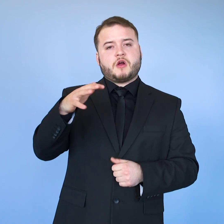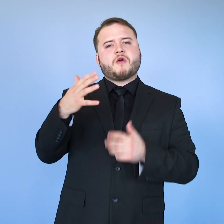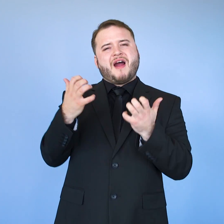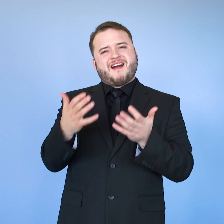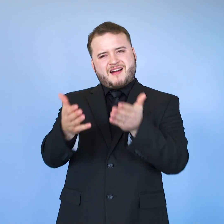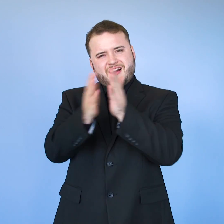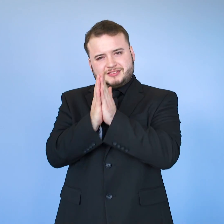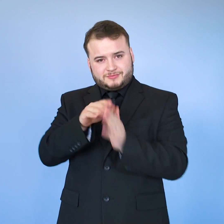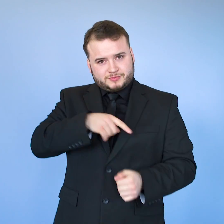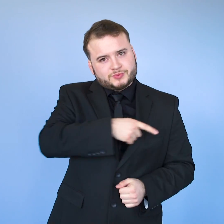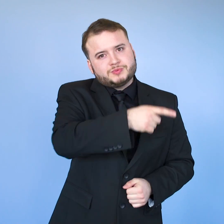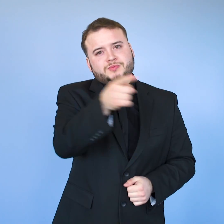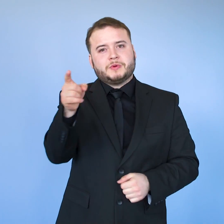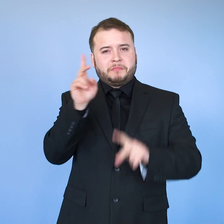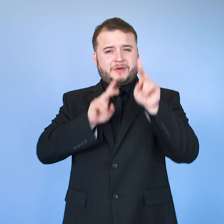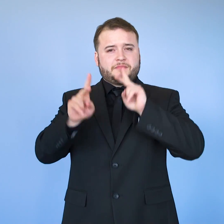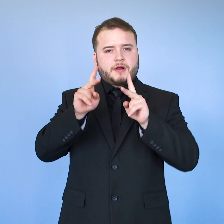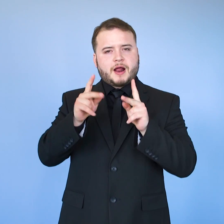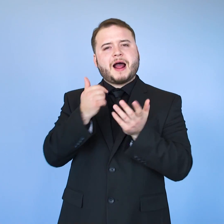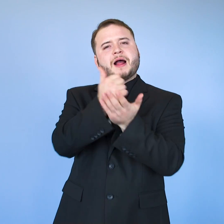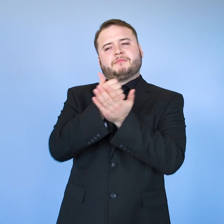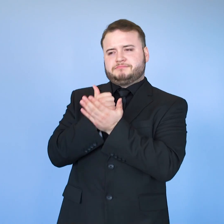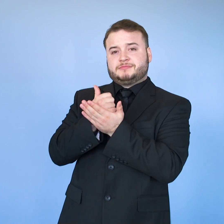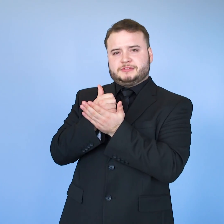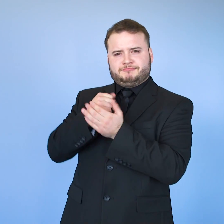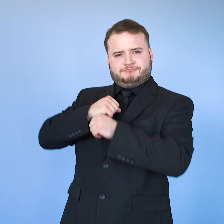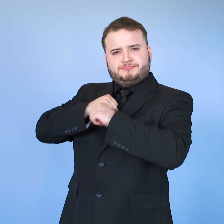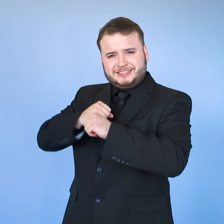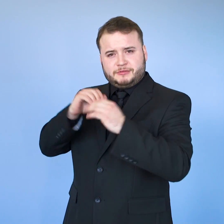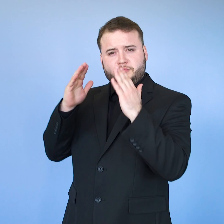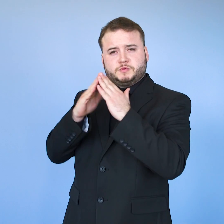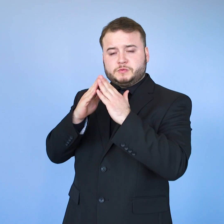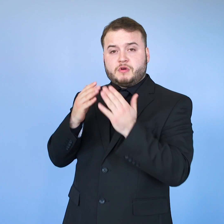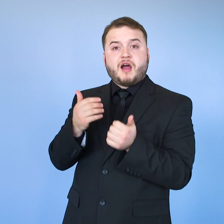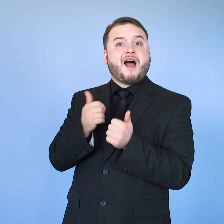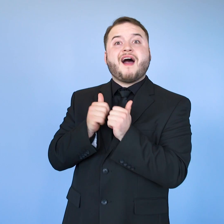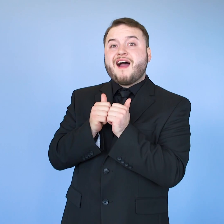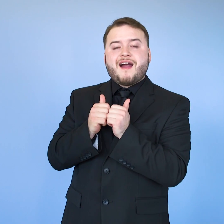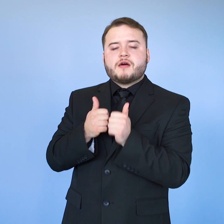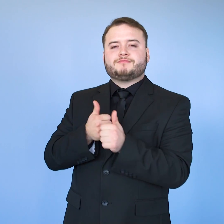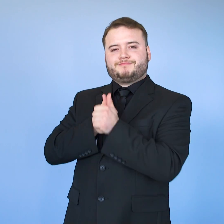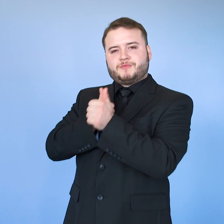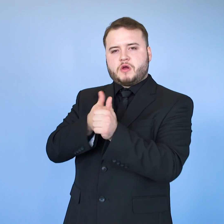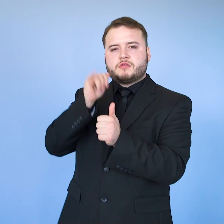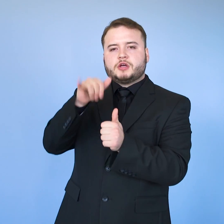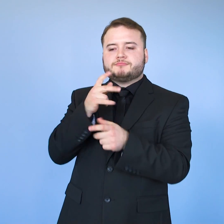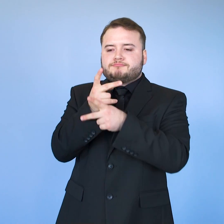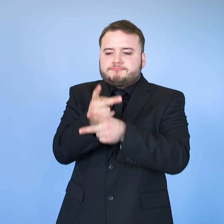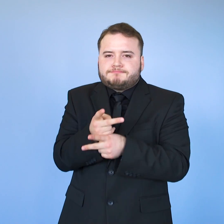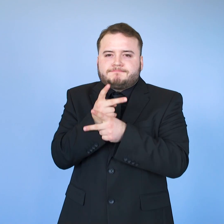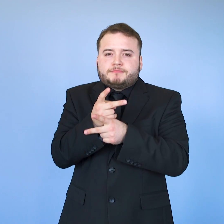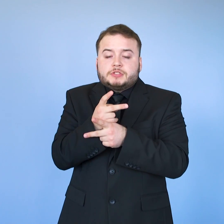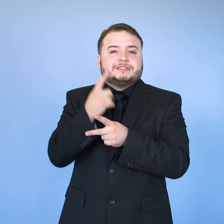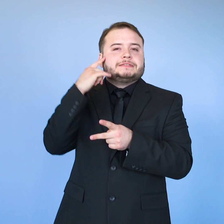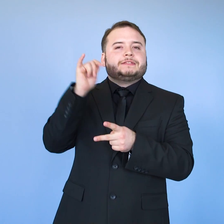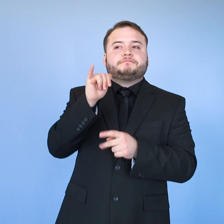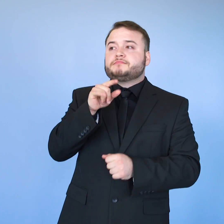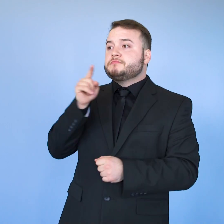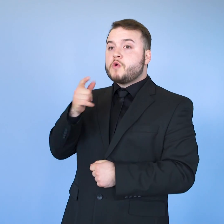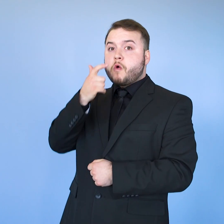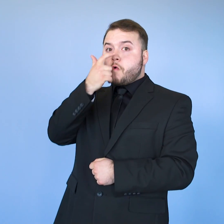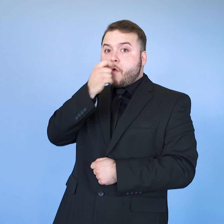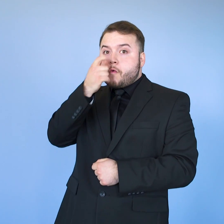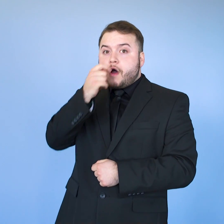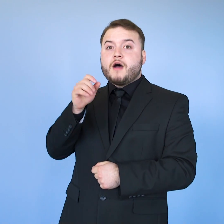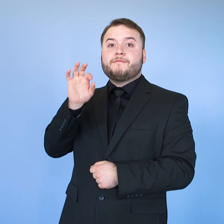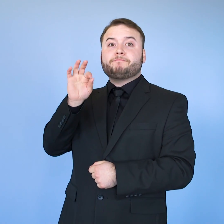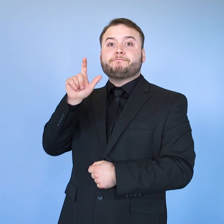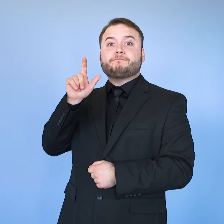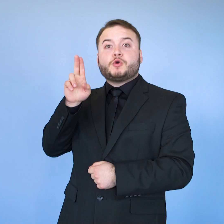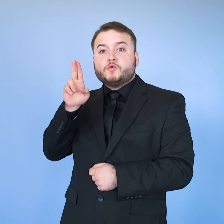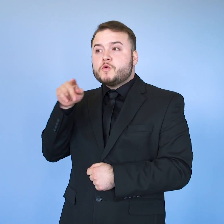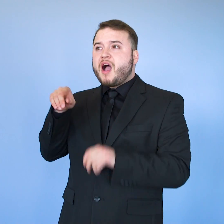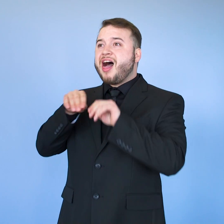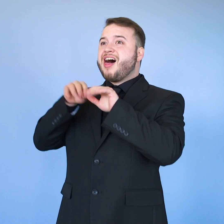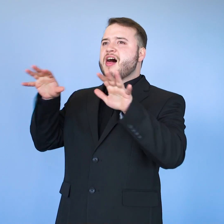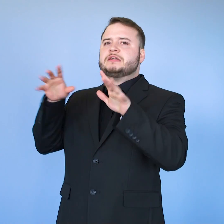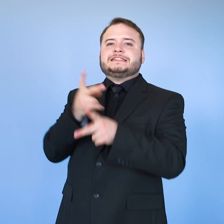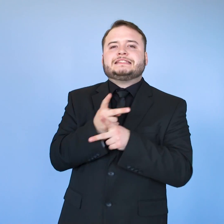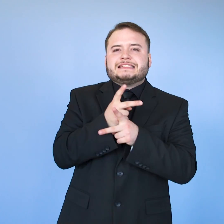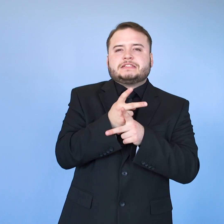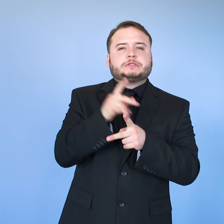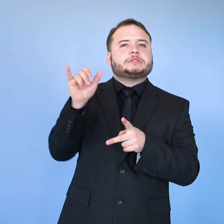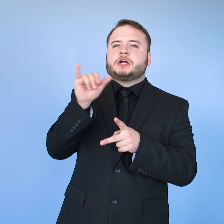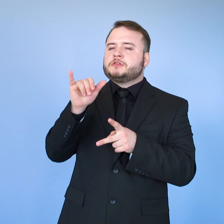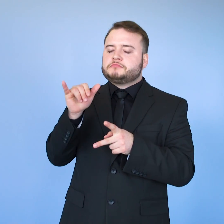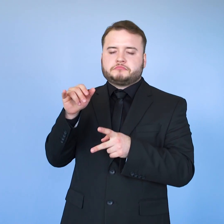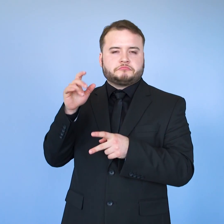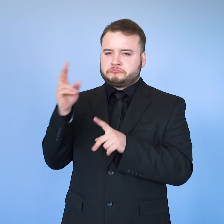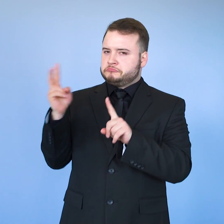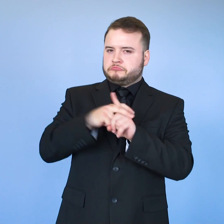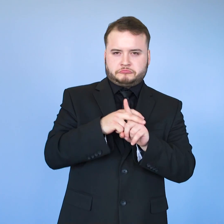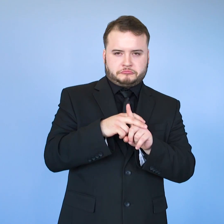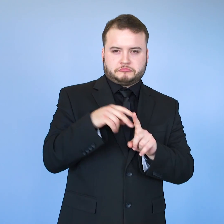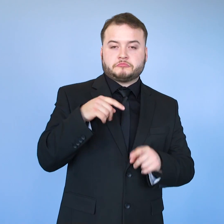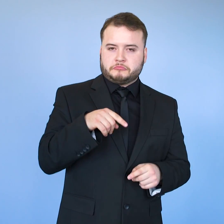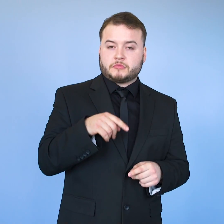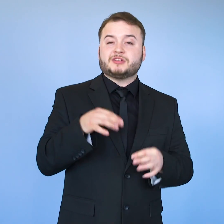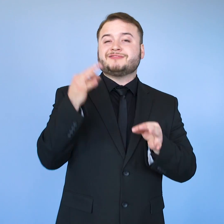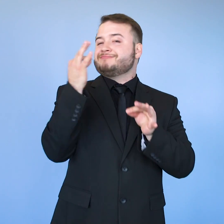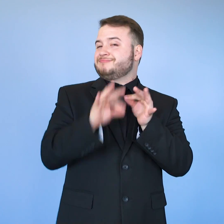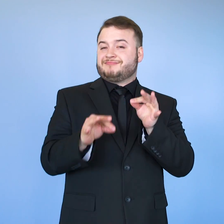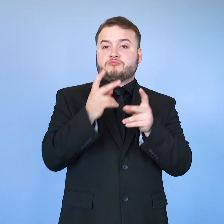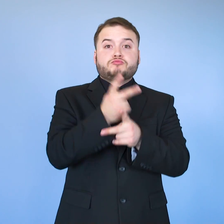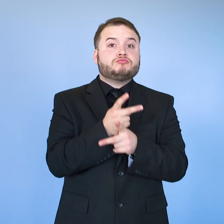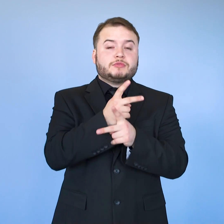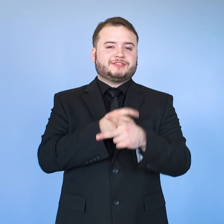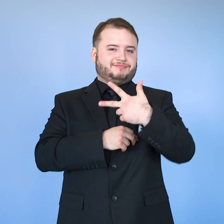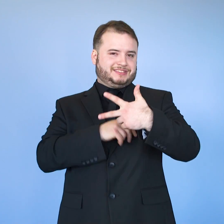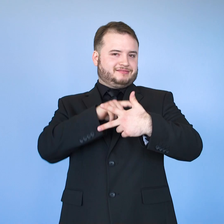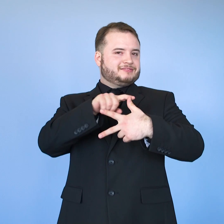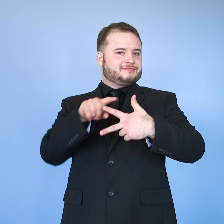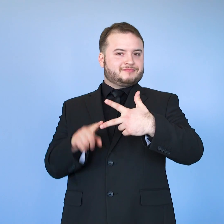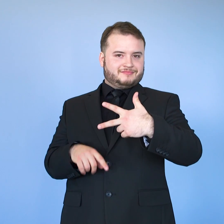and we’re asking for your help by following the same precautions we all use to prevent colds and flu: